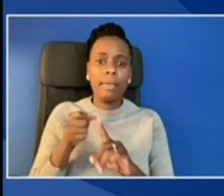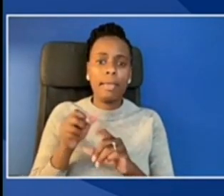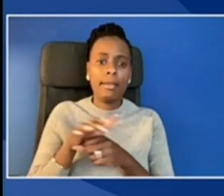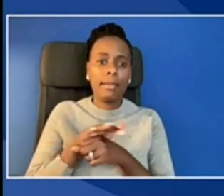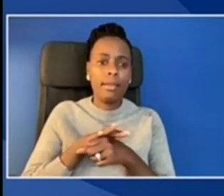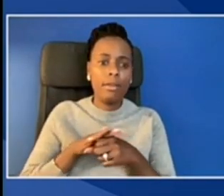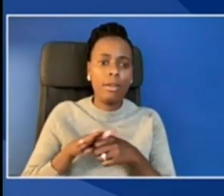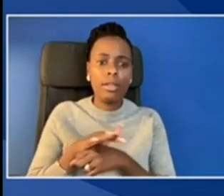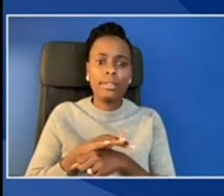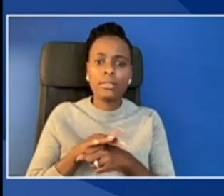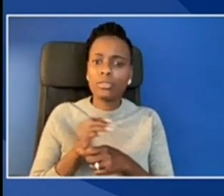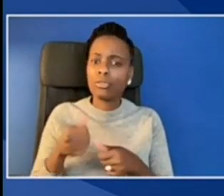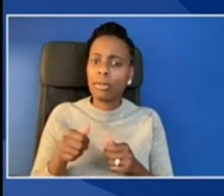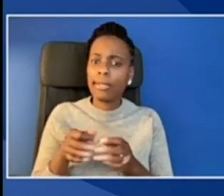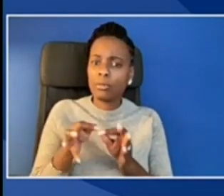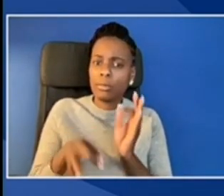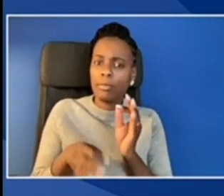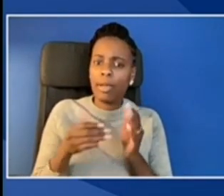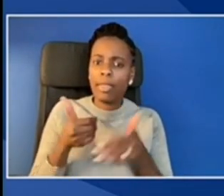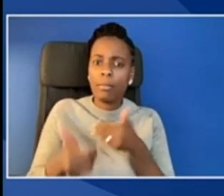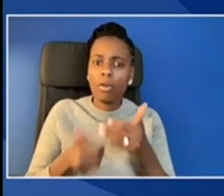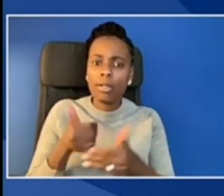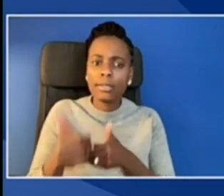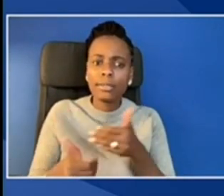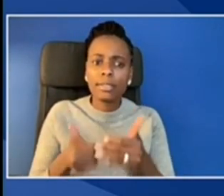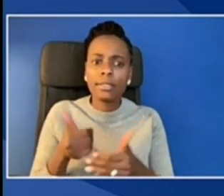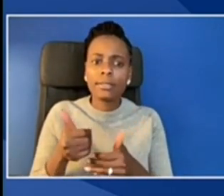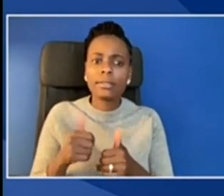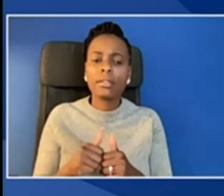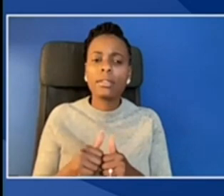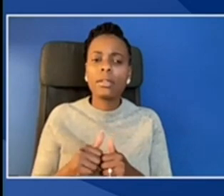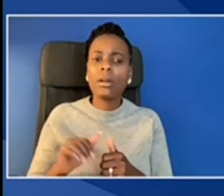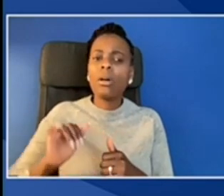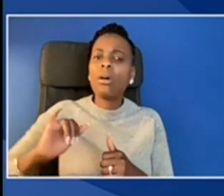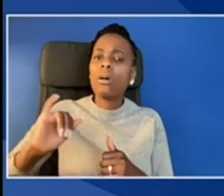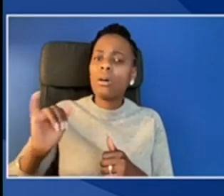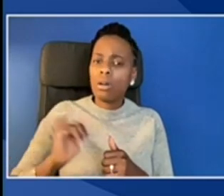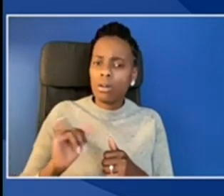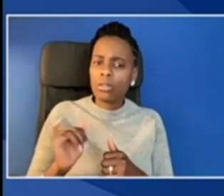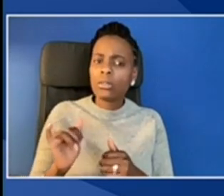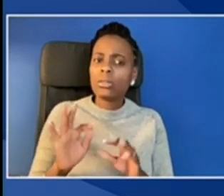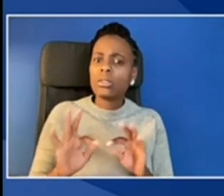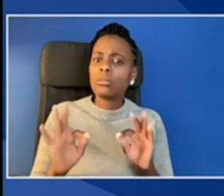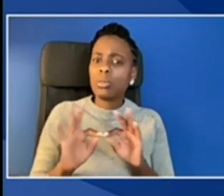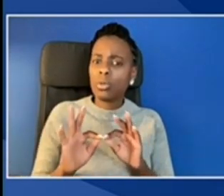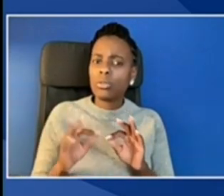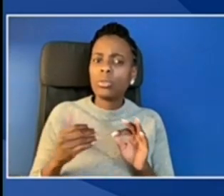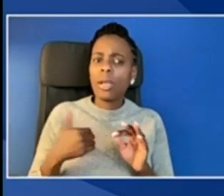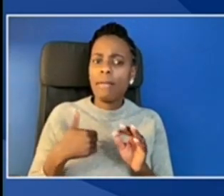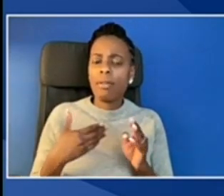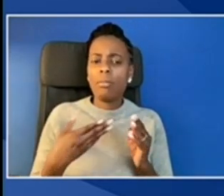Think something that has been echoed in these conversations is the more broader base that we think about these criteria, t